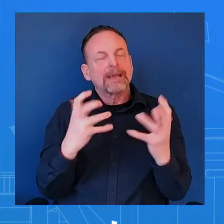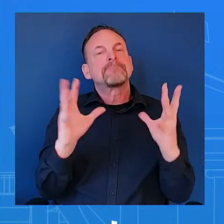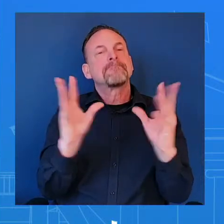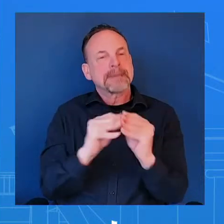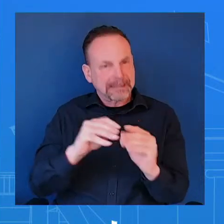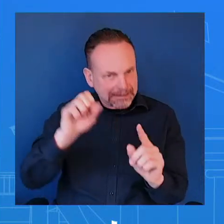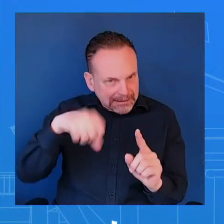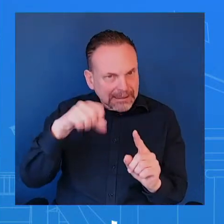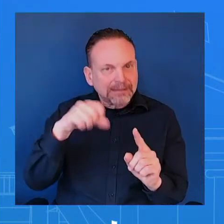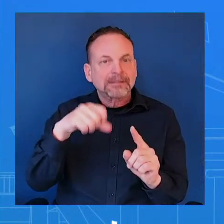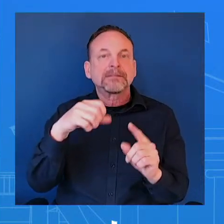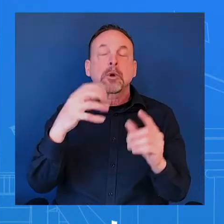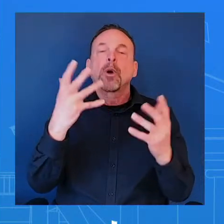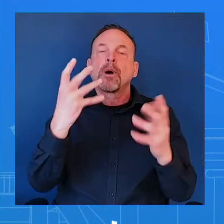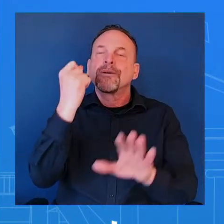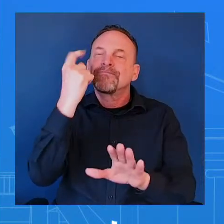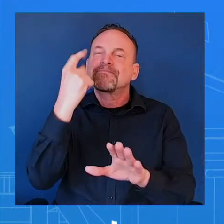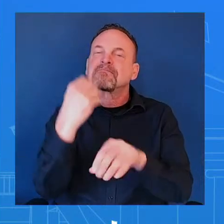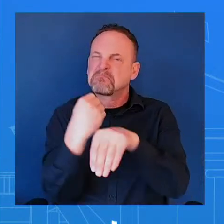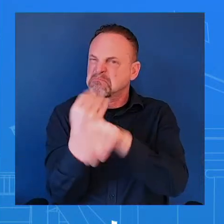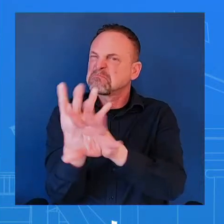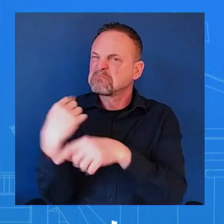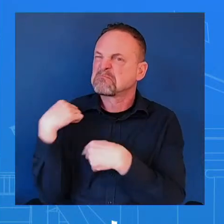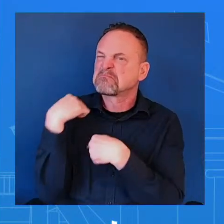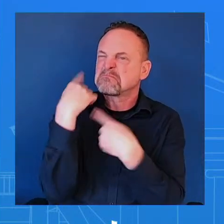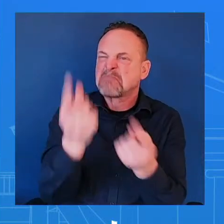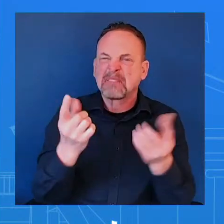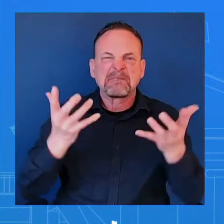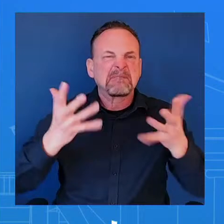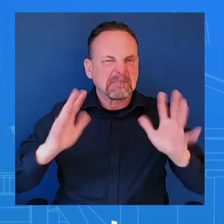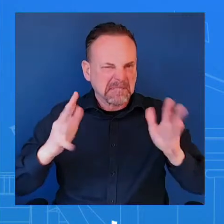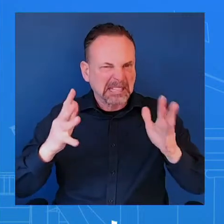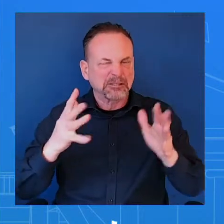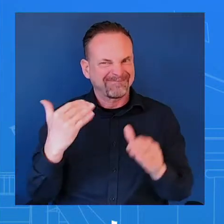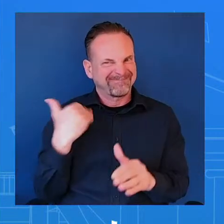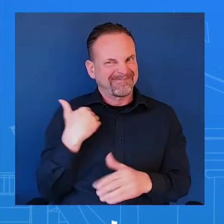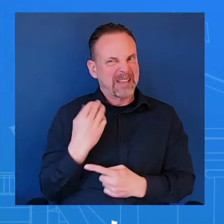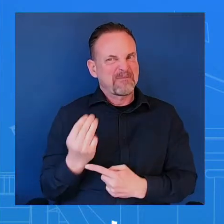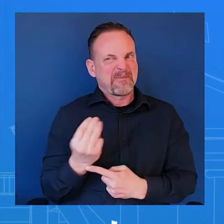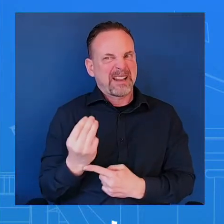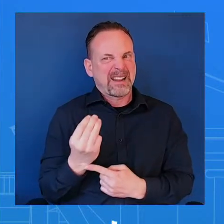to talk about the Rafah operations. We've been very clear where we stand on this -- very clear.